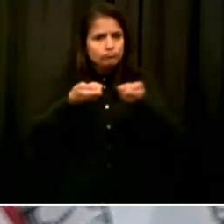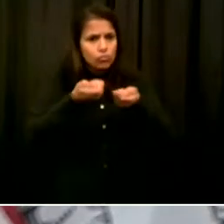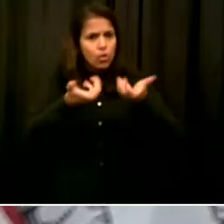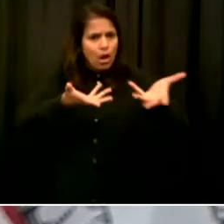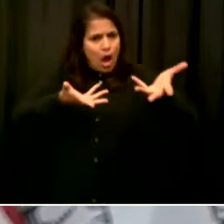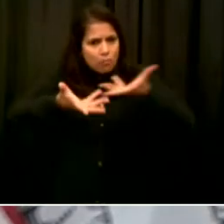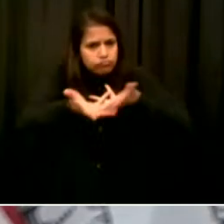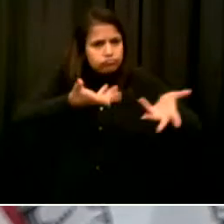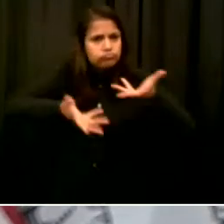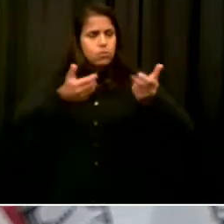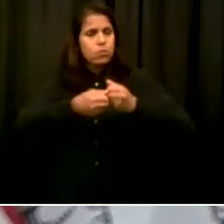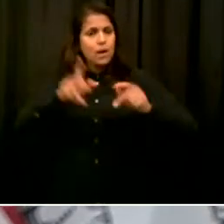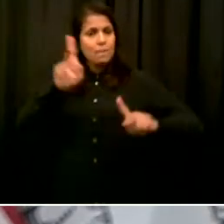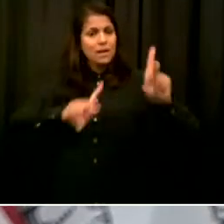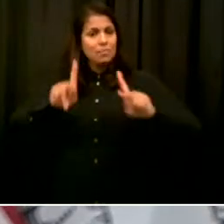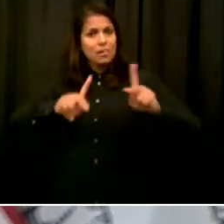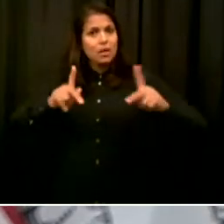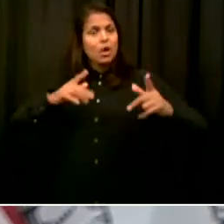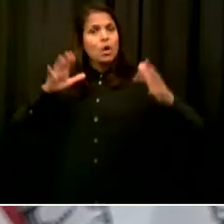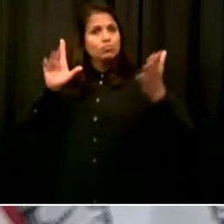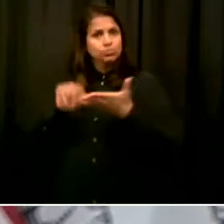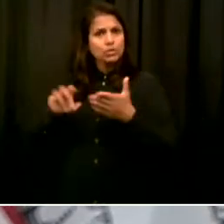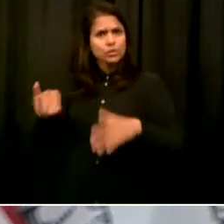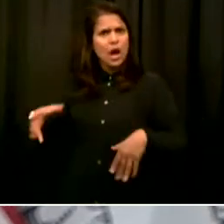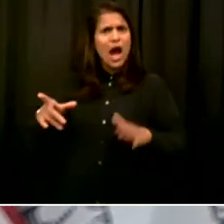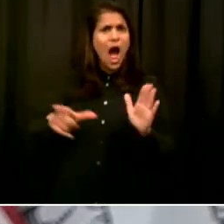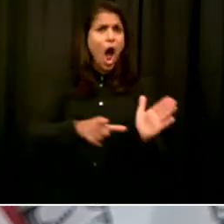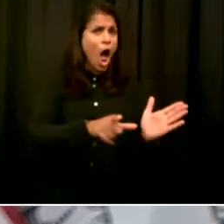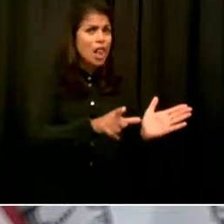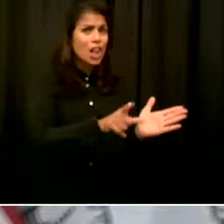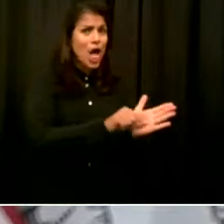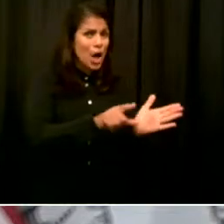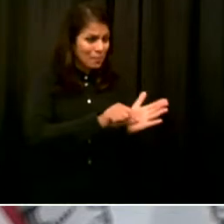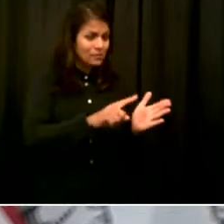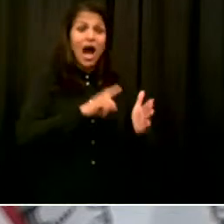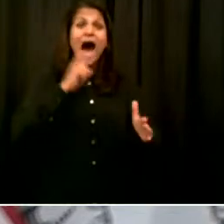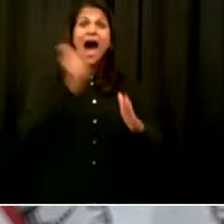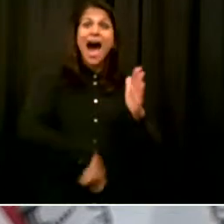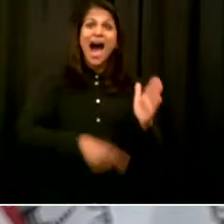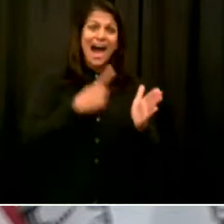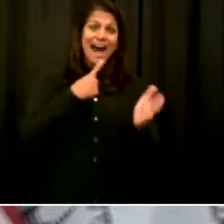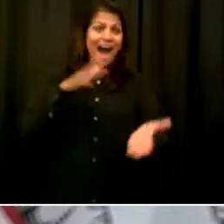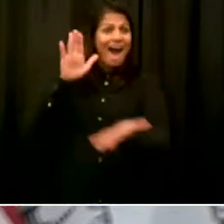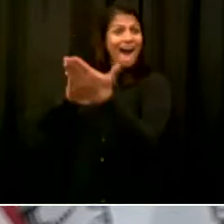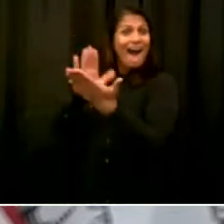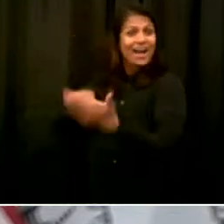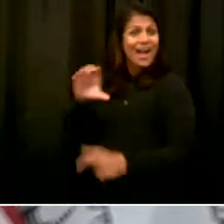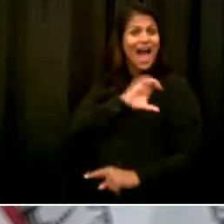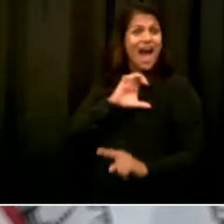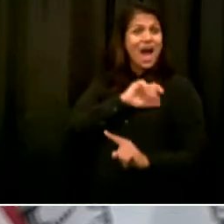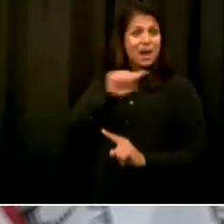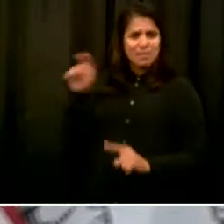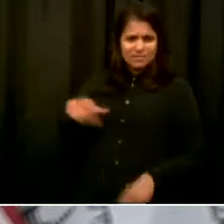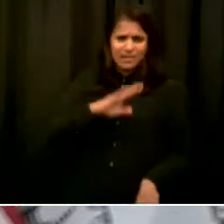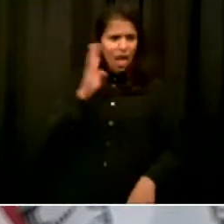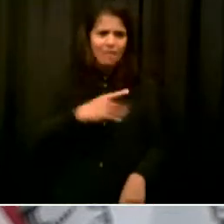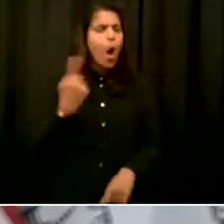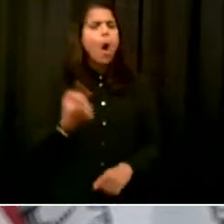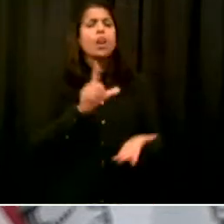THAT'S THE OVERWHELMING REALITY AND I HAVE SEEN SO MUCH OF IT WITH MY AYES AND I GET REPORTS ALL THE TIME . THAT DOES NOT MAKE THE HEADLINES, HONESTLY.